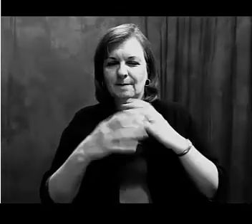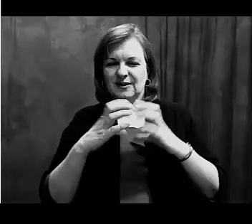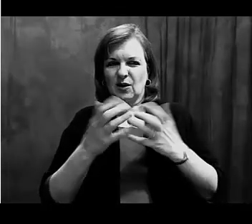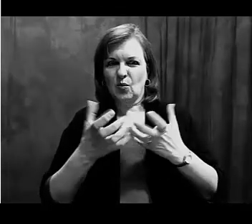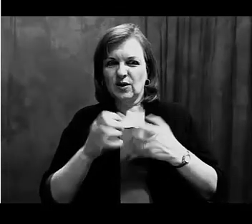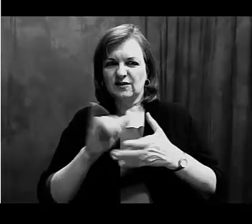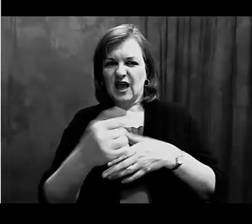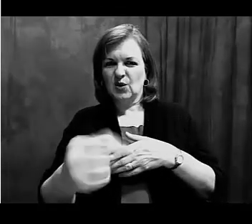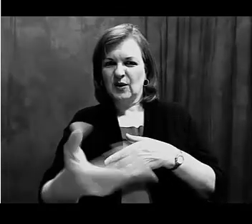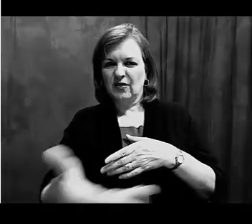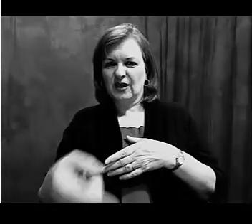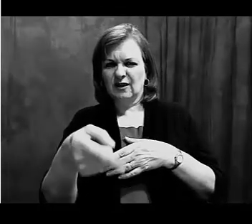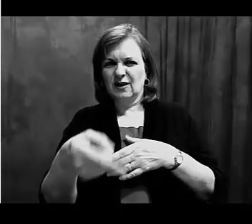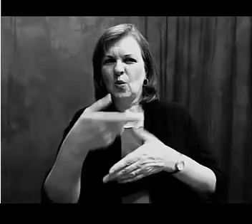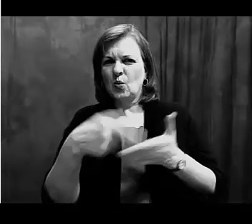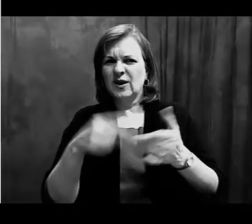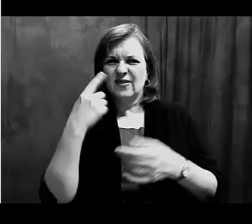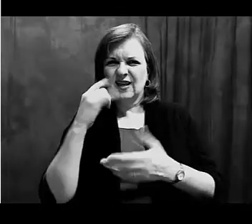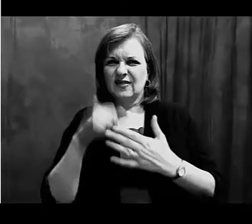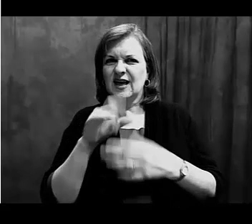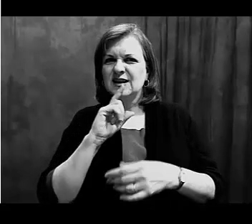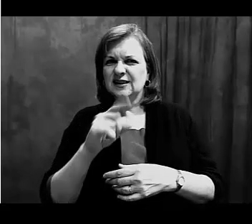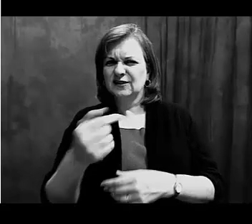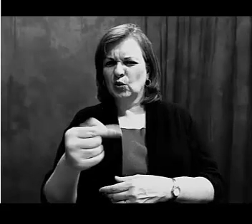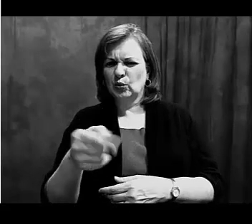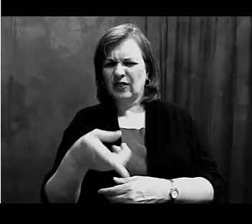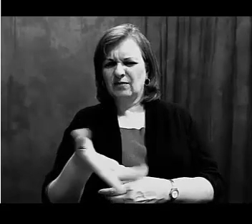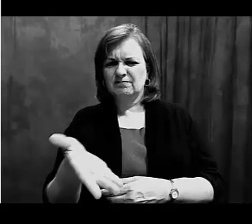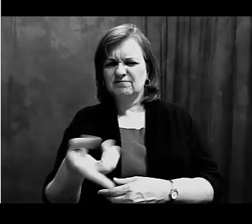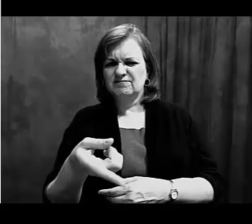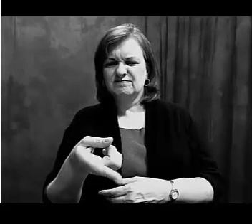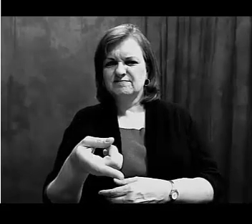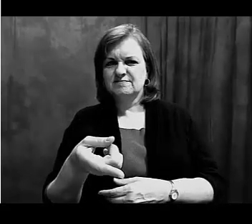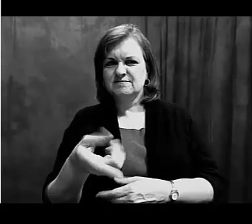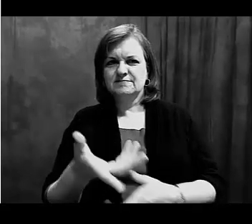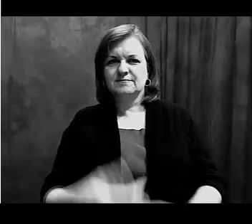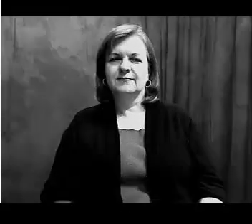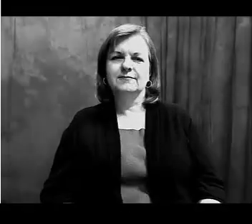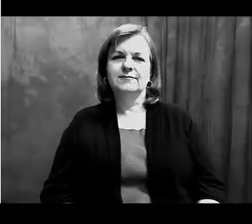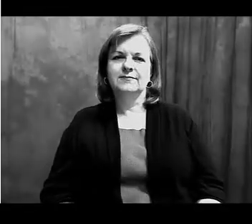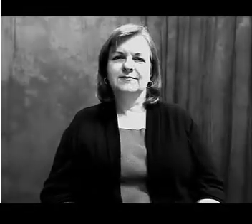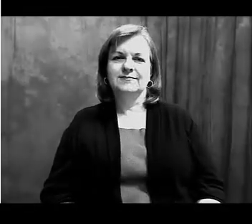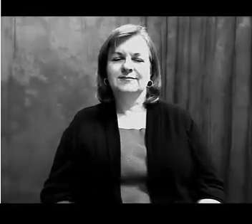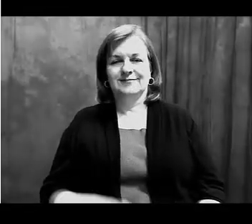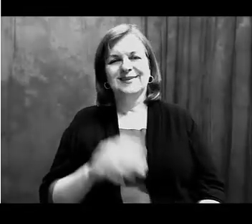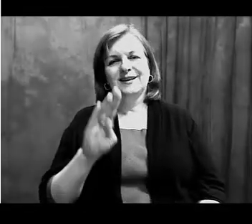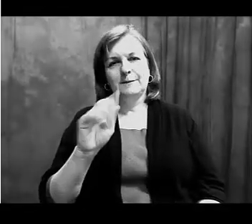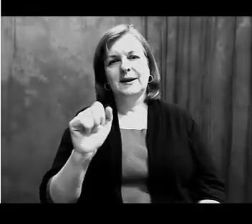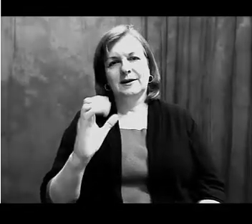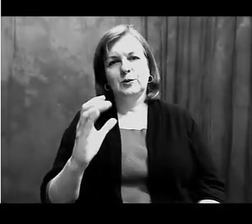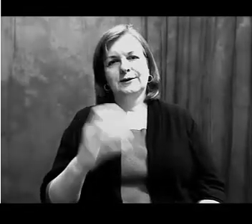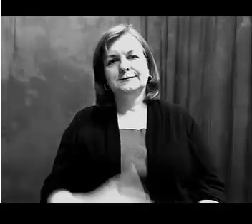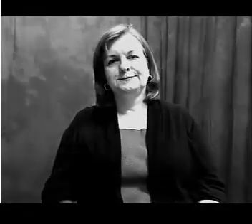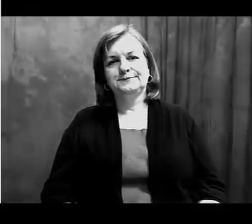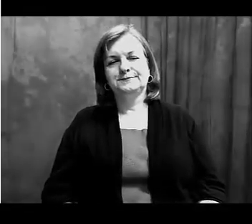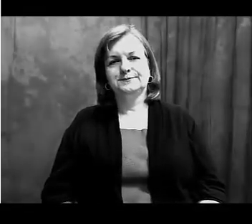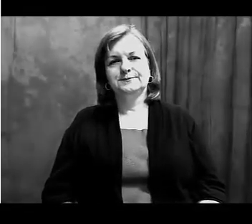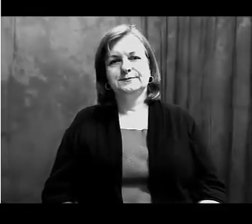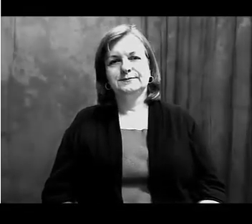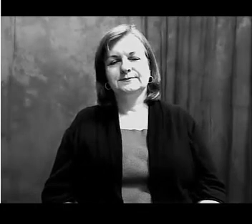and he's after this little green thing what do you think this little green thing is??